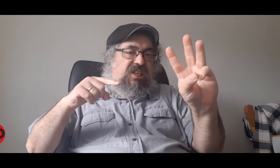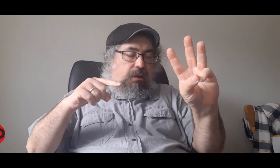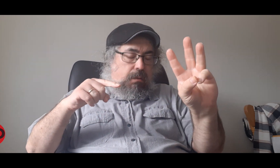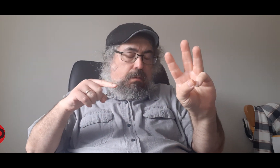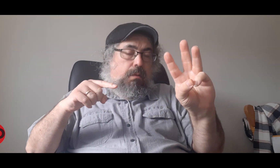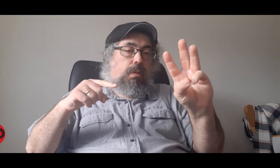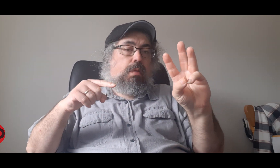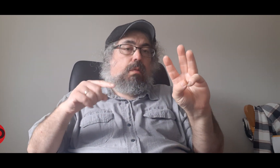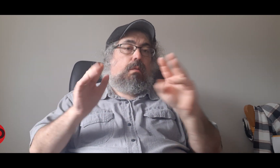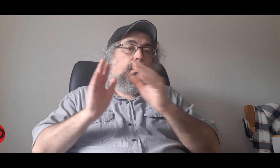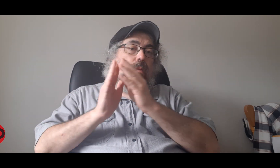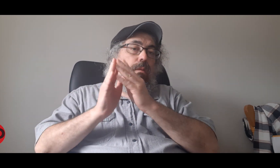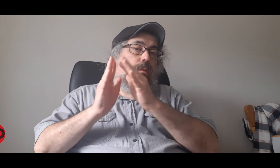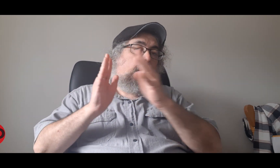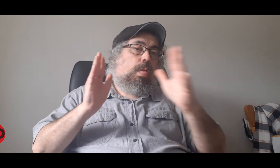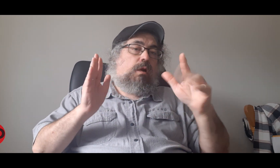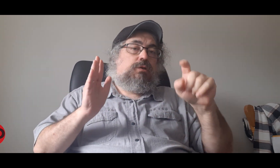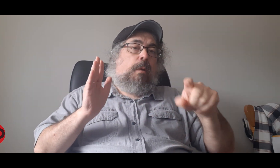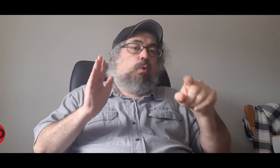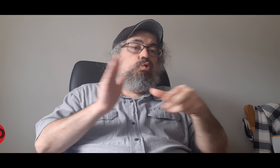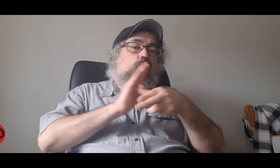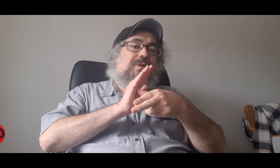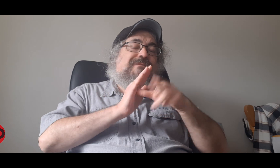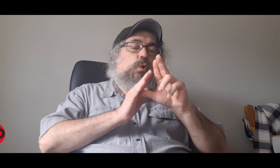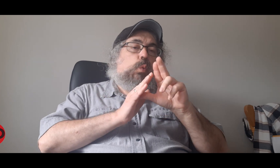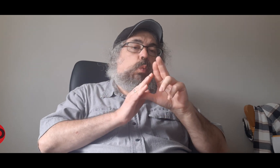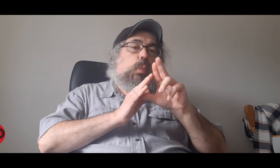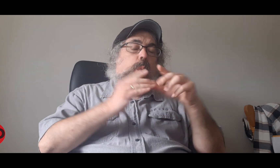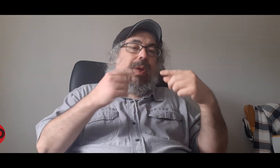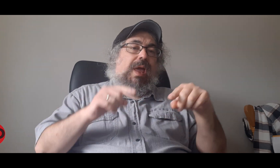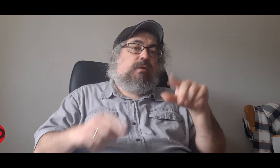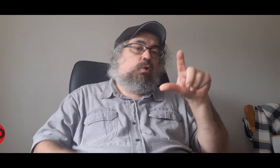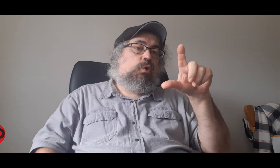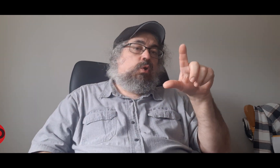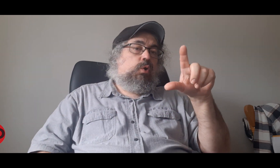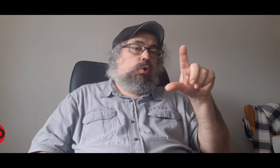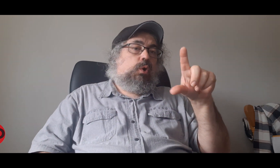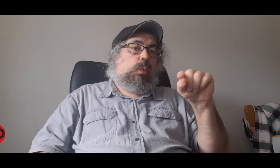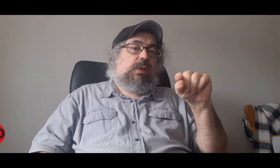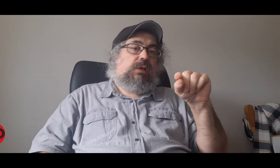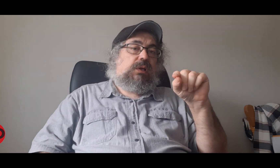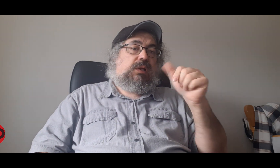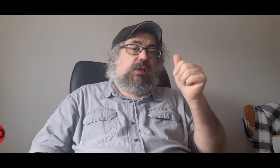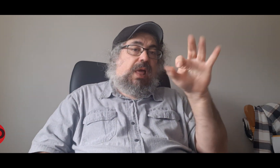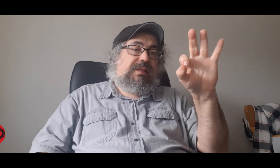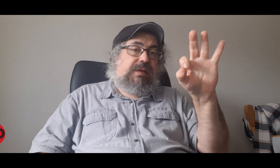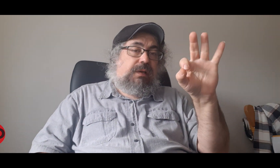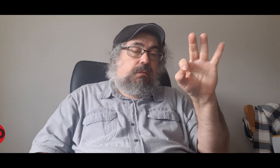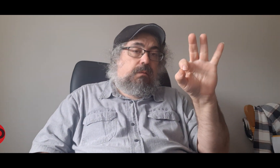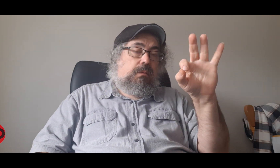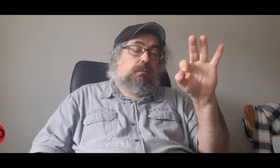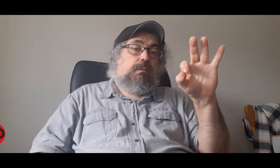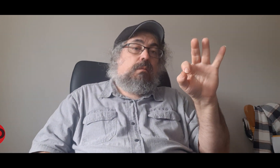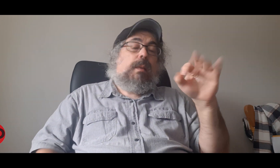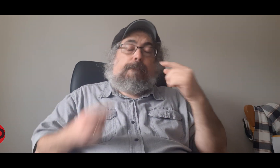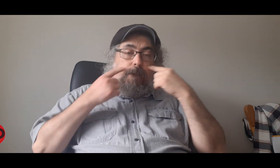in 2021 and is still ongoing... this means many organizations